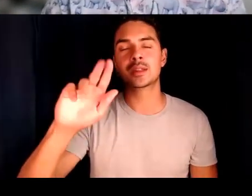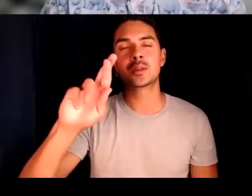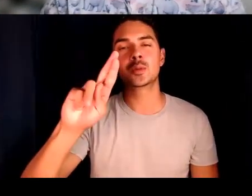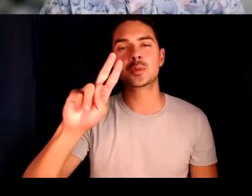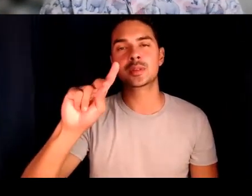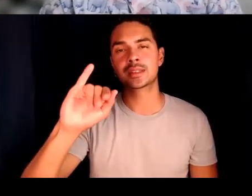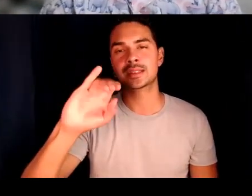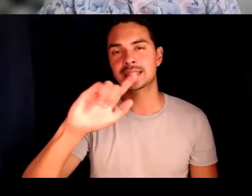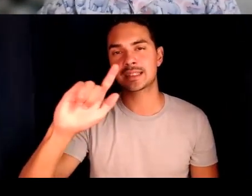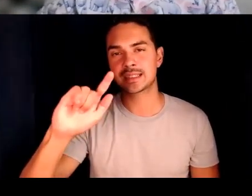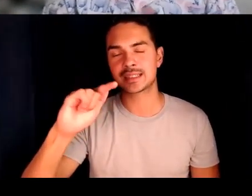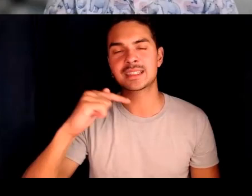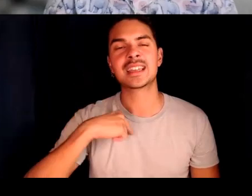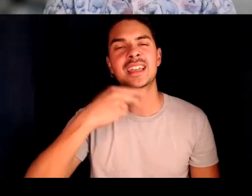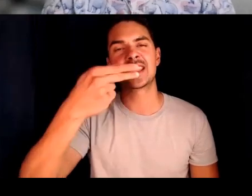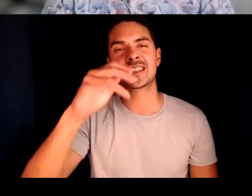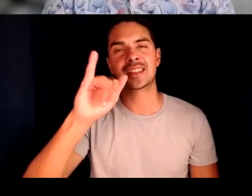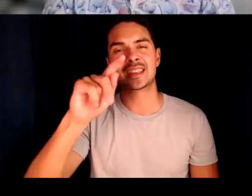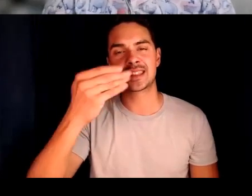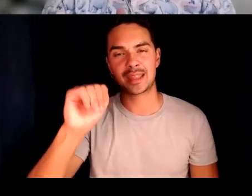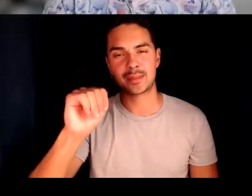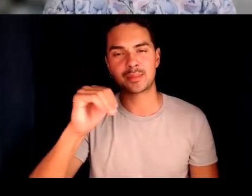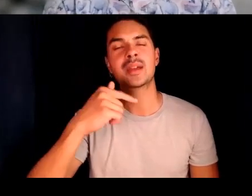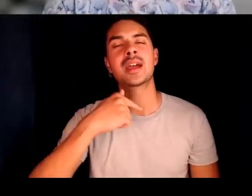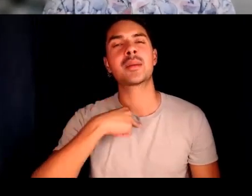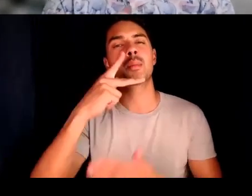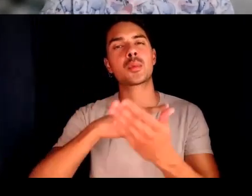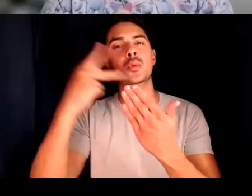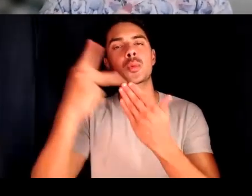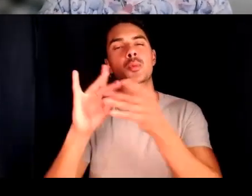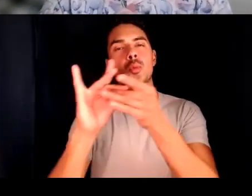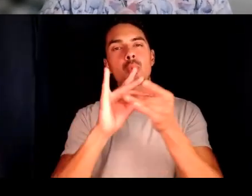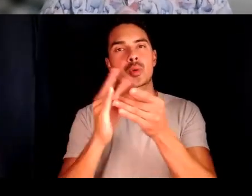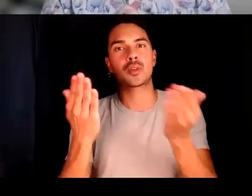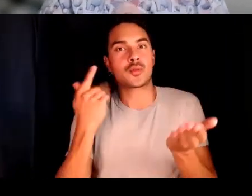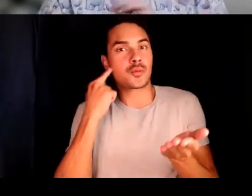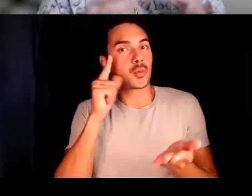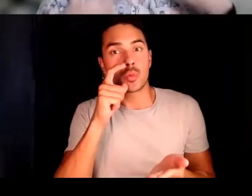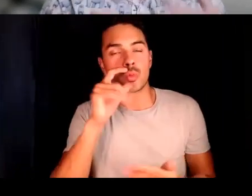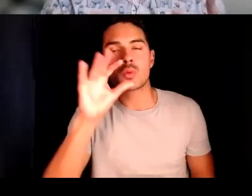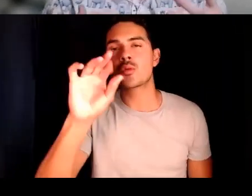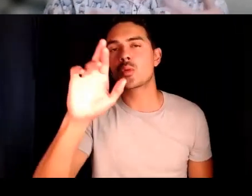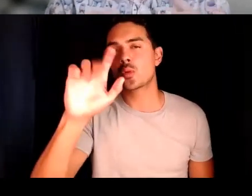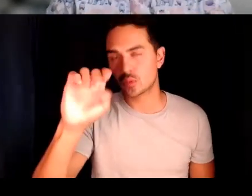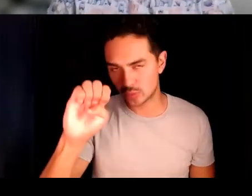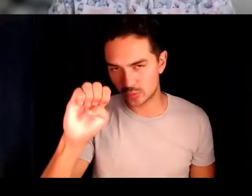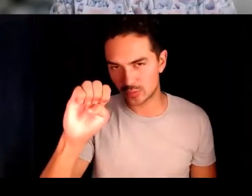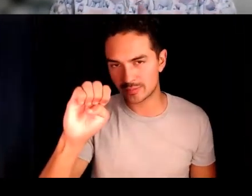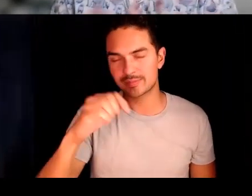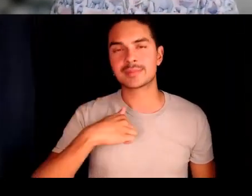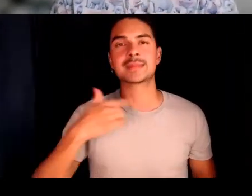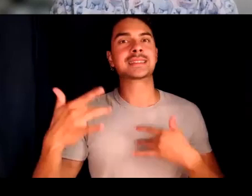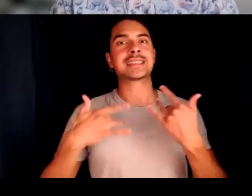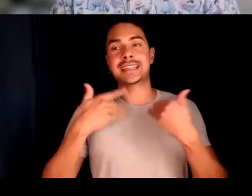I am a program coordinator with FORGE. I am excited to be here with you today to talk about mental health support